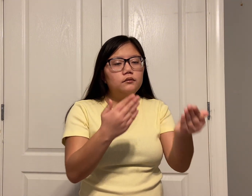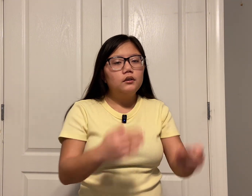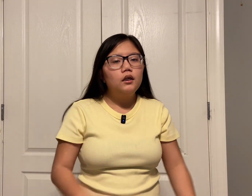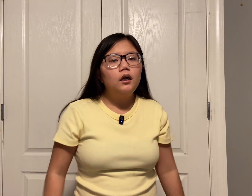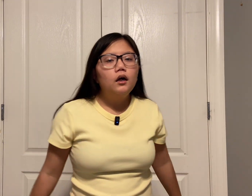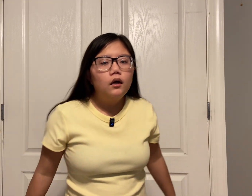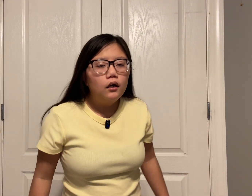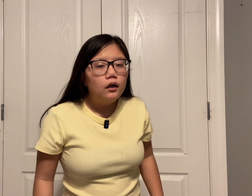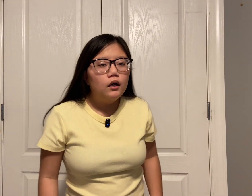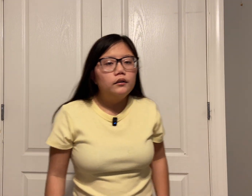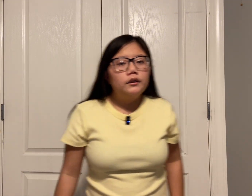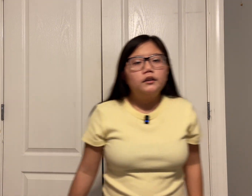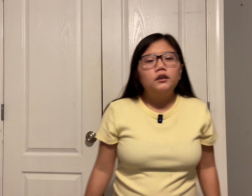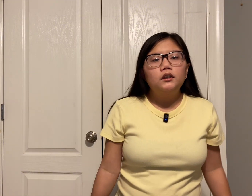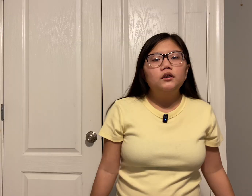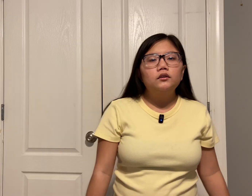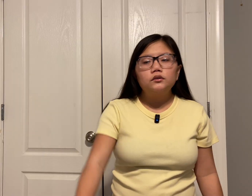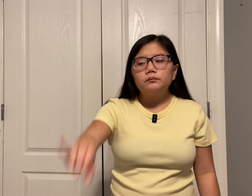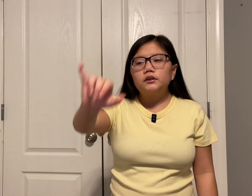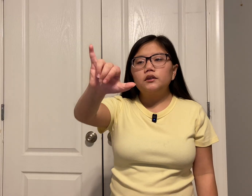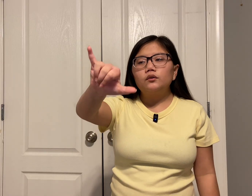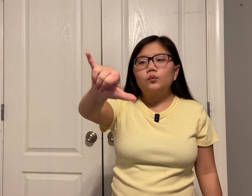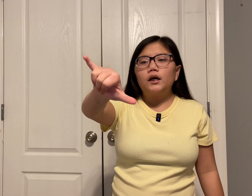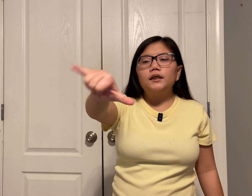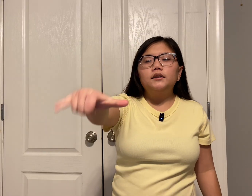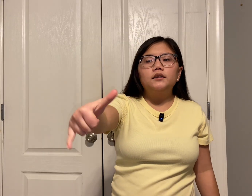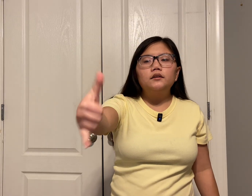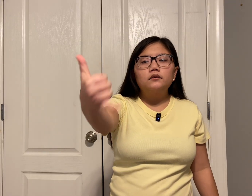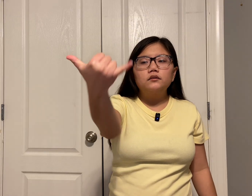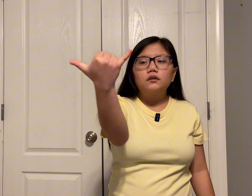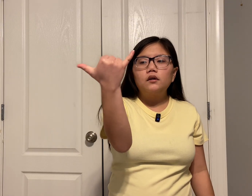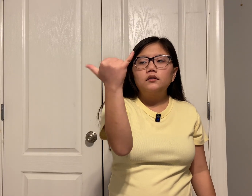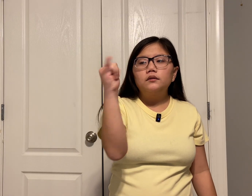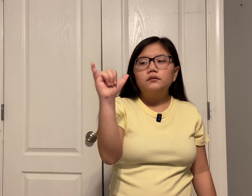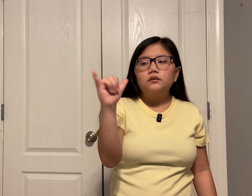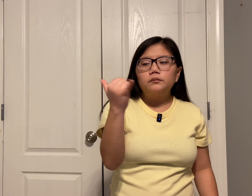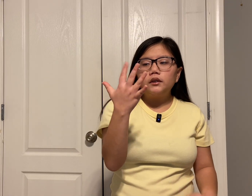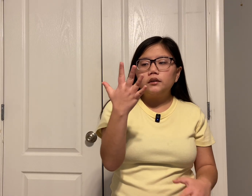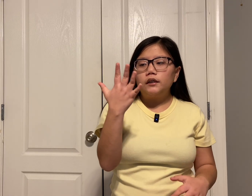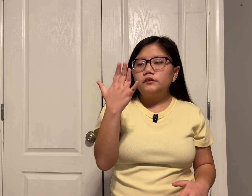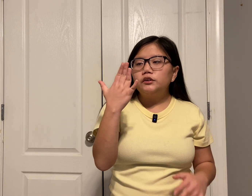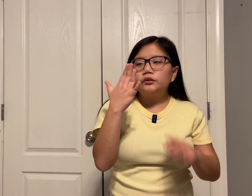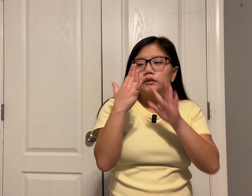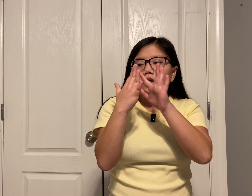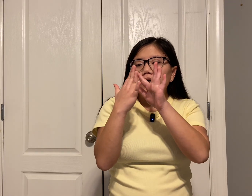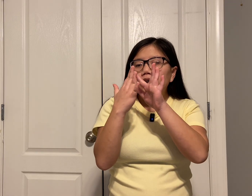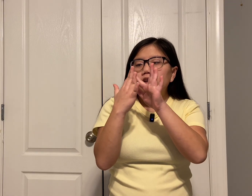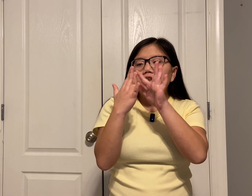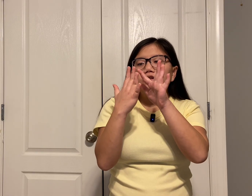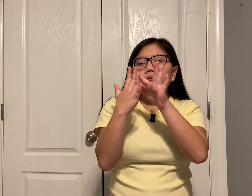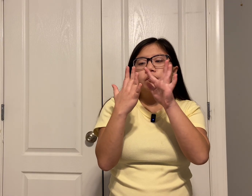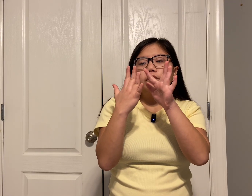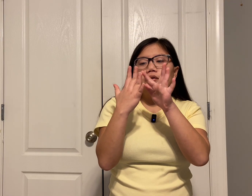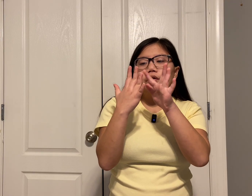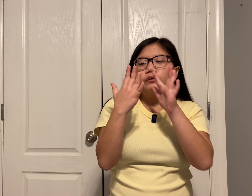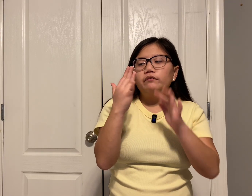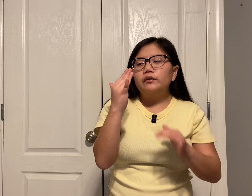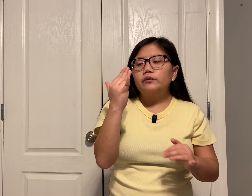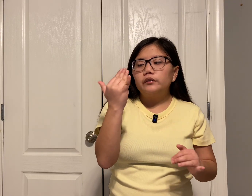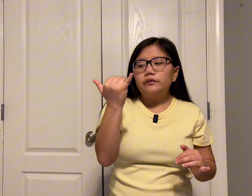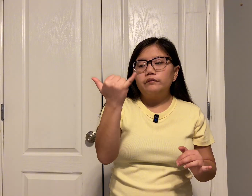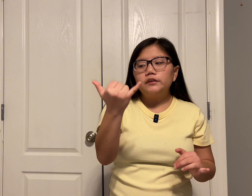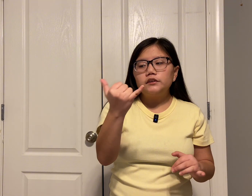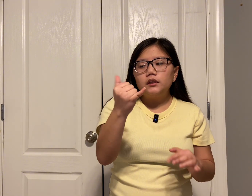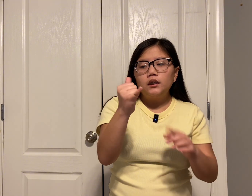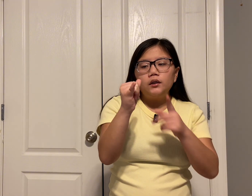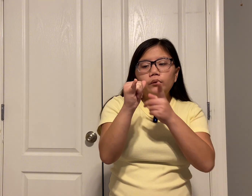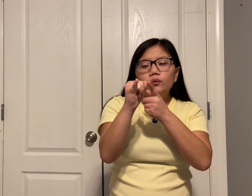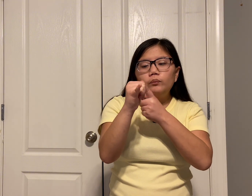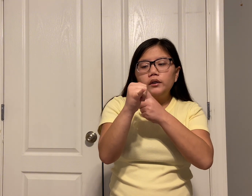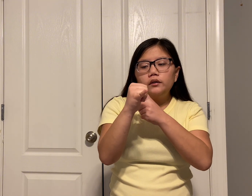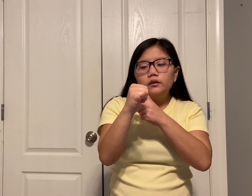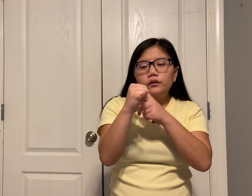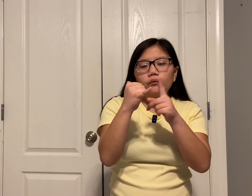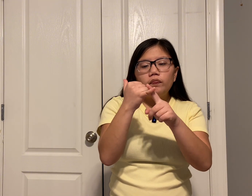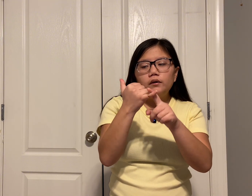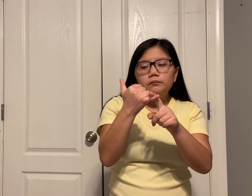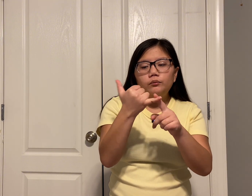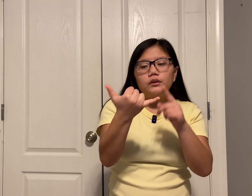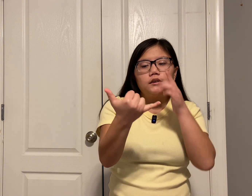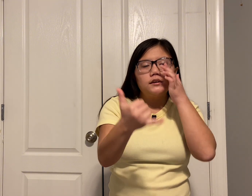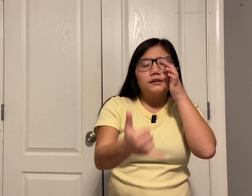And then make the letter "Y" by having your index finger, middle finger and ring finger in a fist with your pinky and thumb pointing to the side the side.